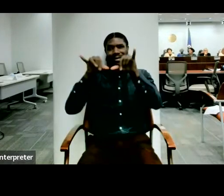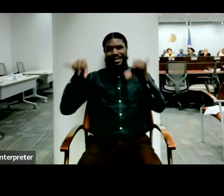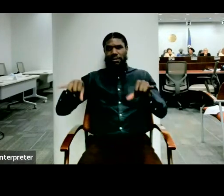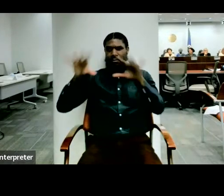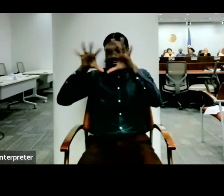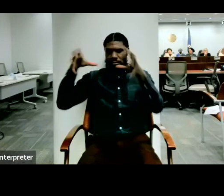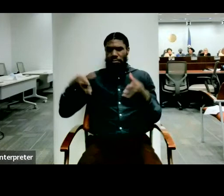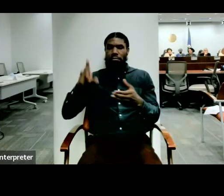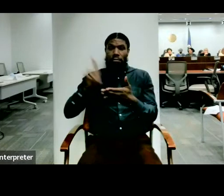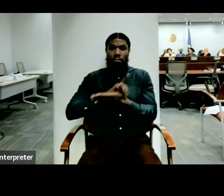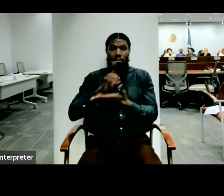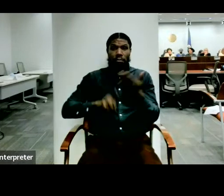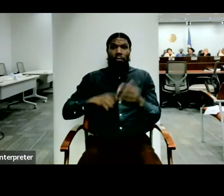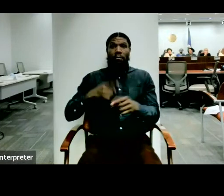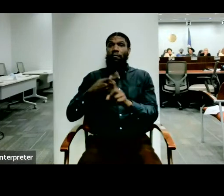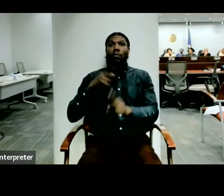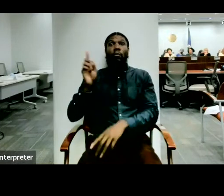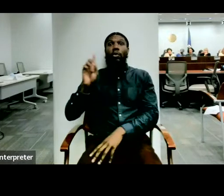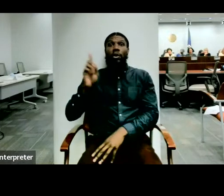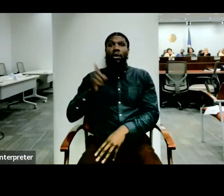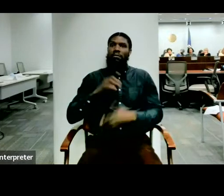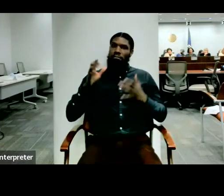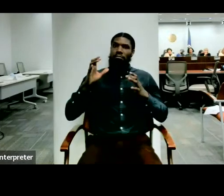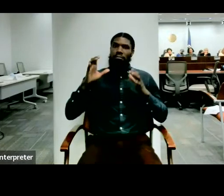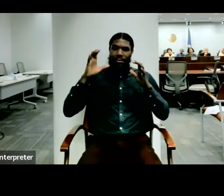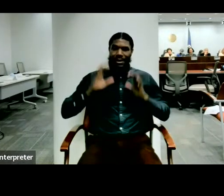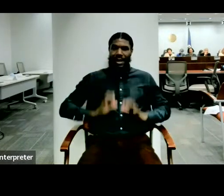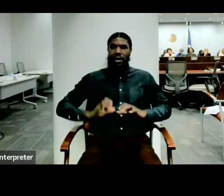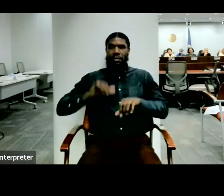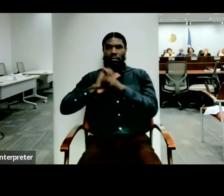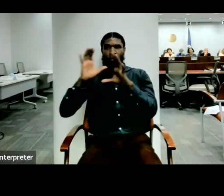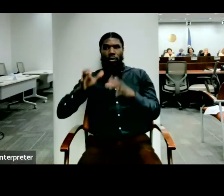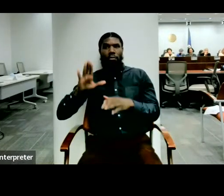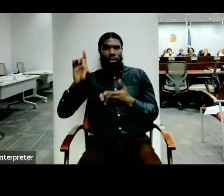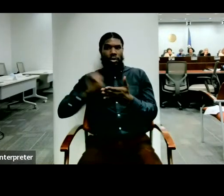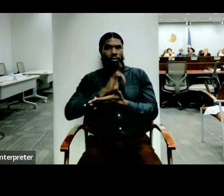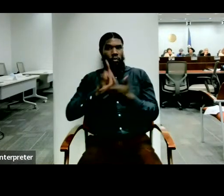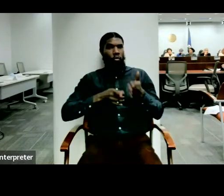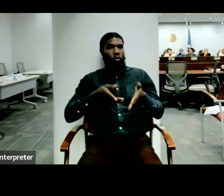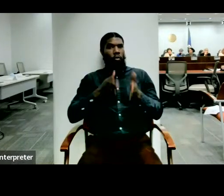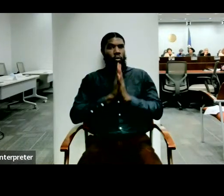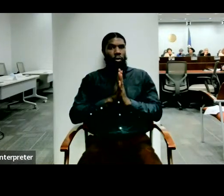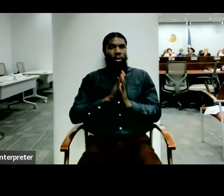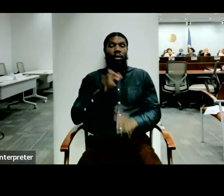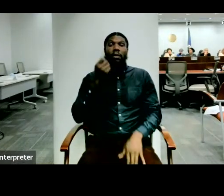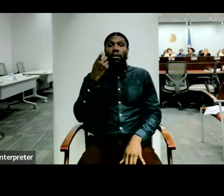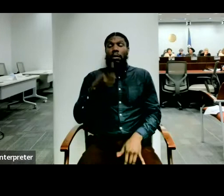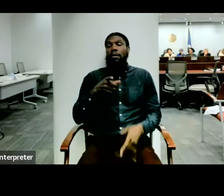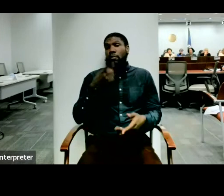driven by the client employers discriminatory request. So if you indulge me I would like to